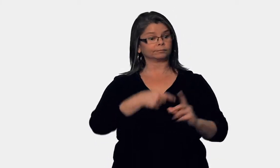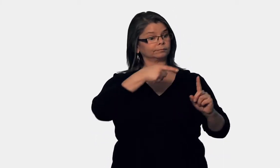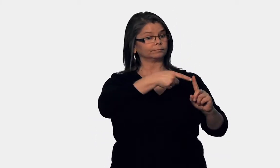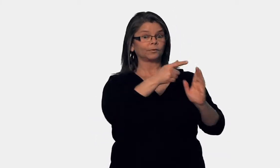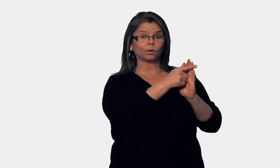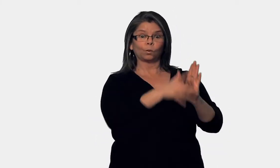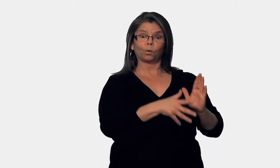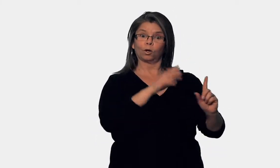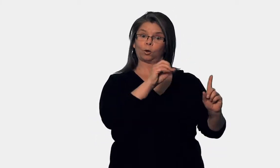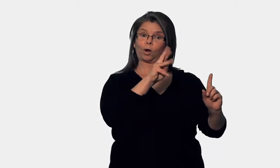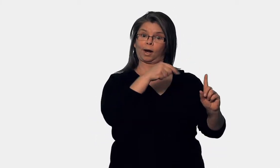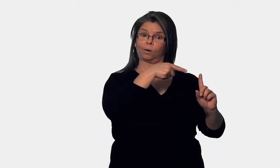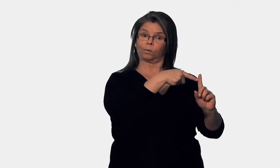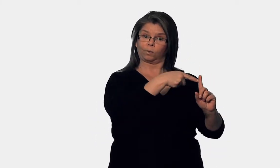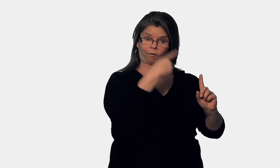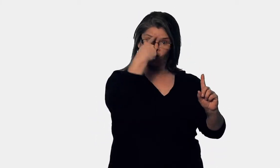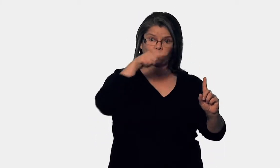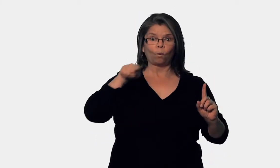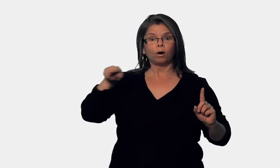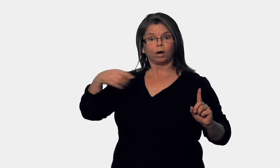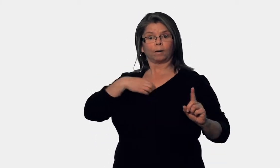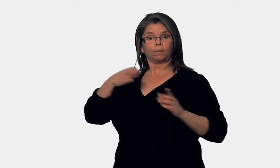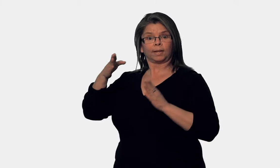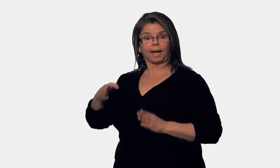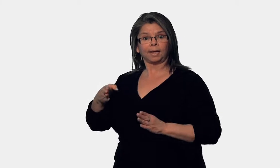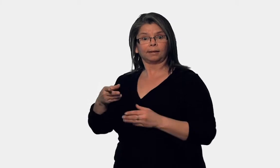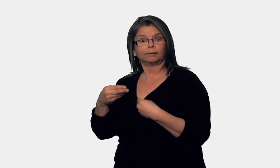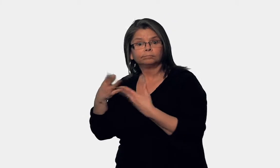The Crown Counsel does not represent the complainant